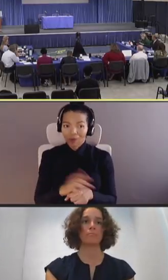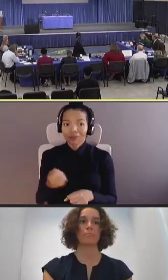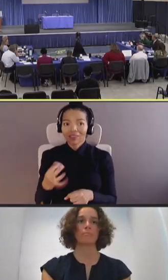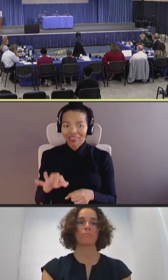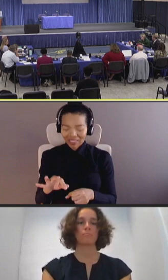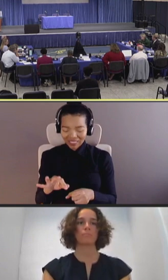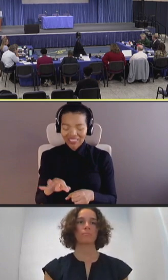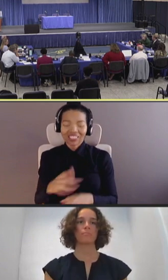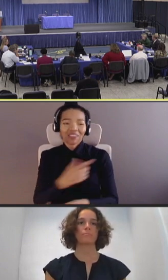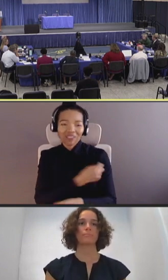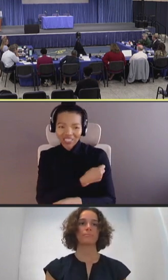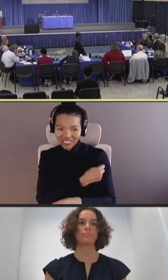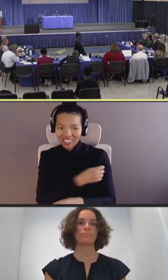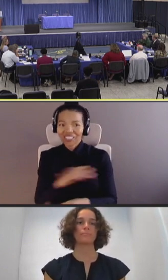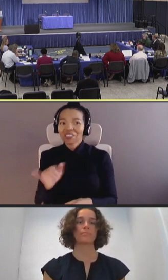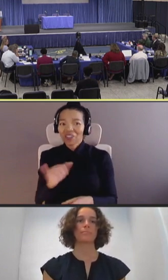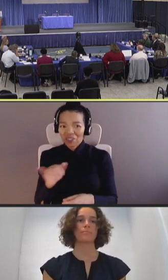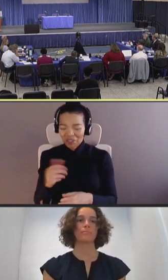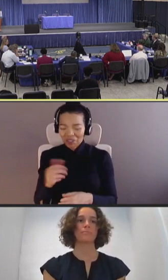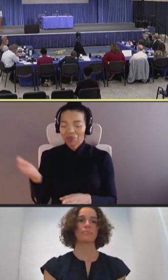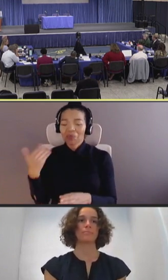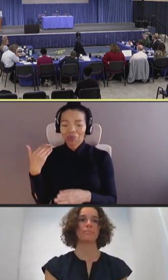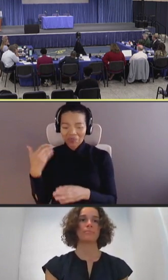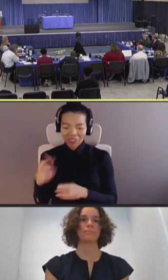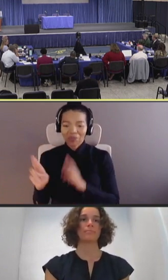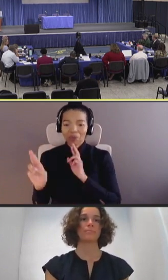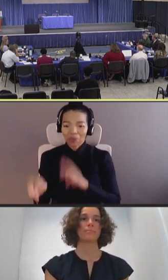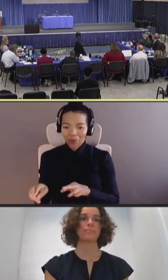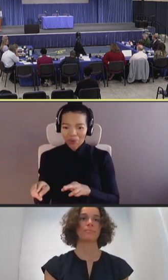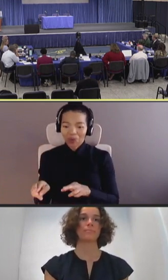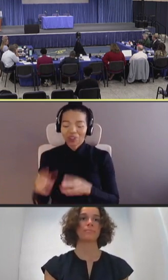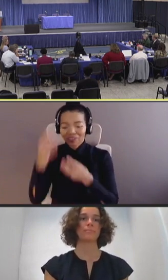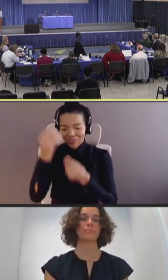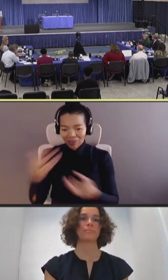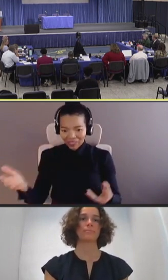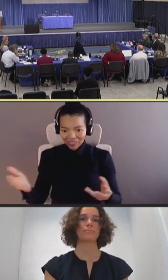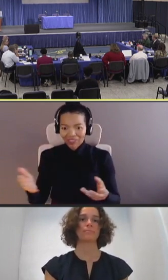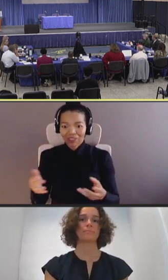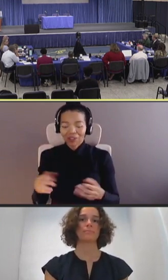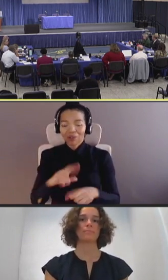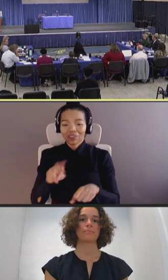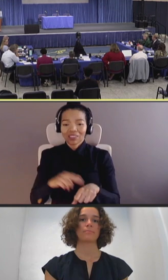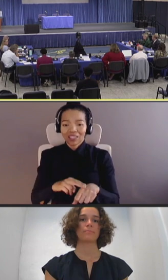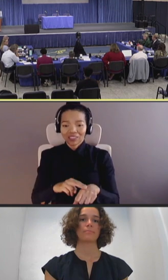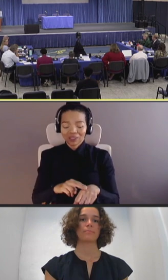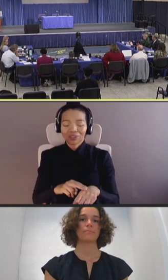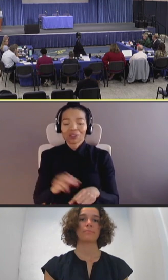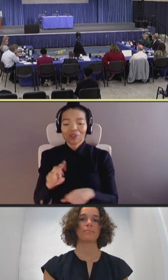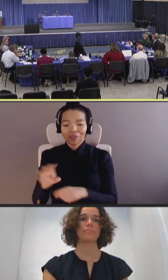and a previous report to inform the development of the last National Vaccine Strategy.